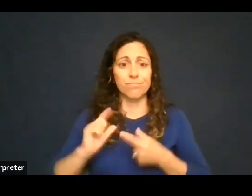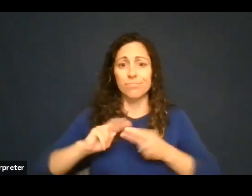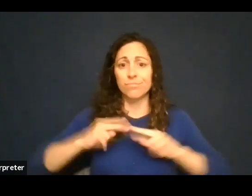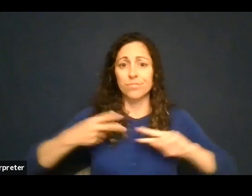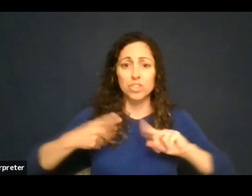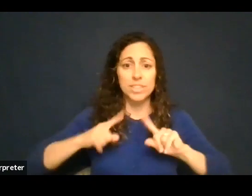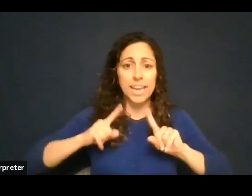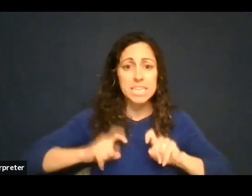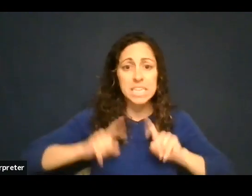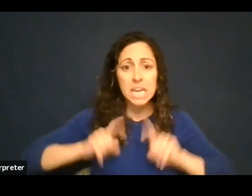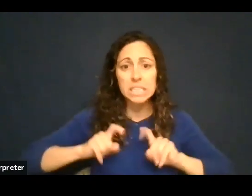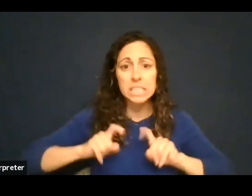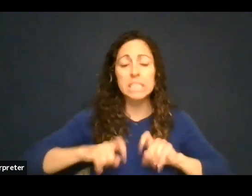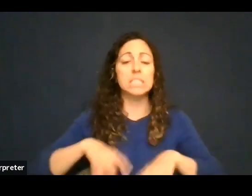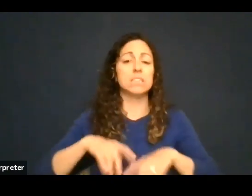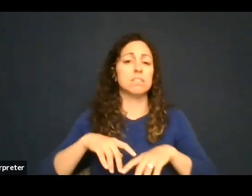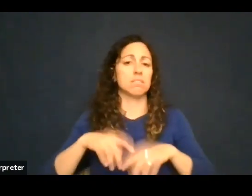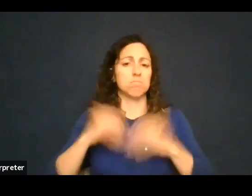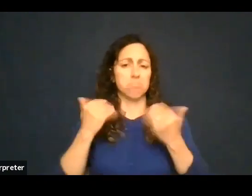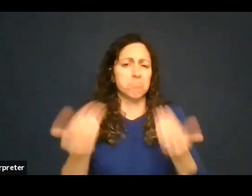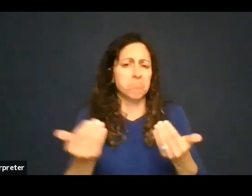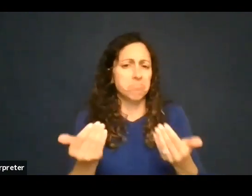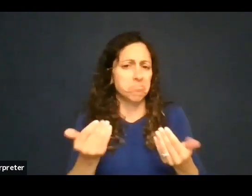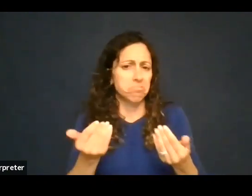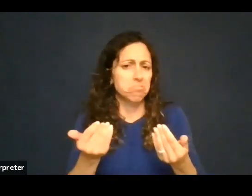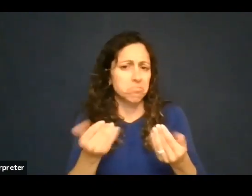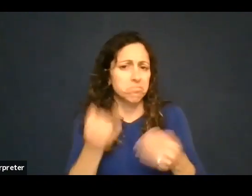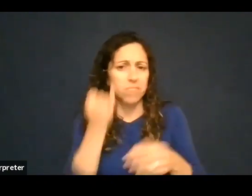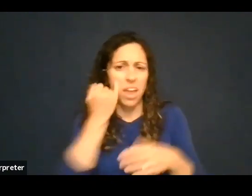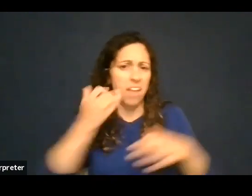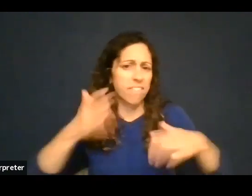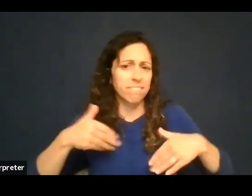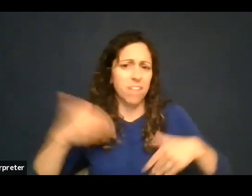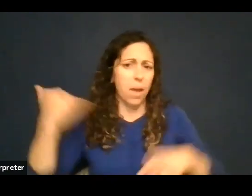But there's a fair amount of new literature on Usher